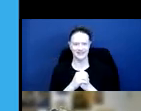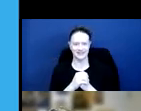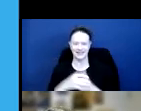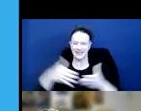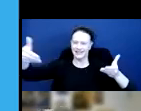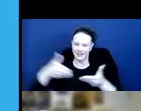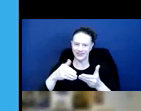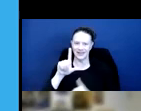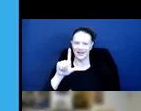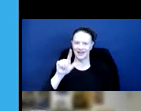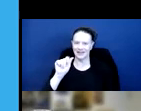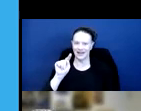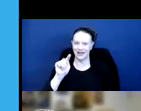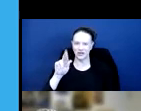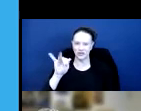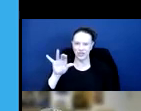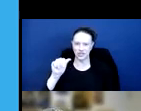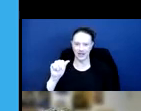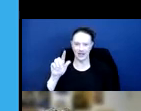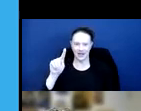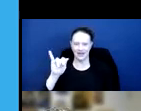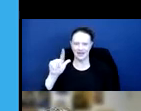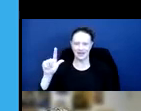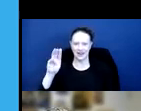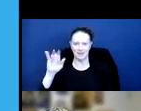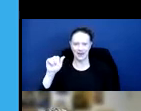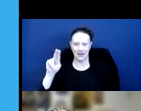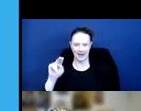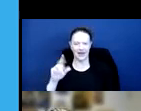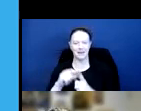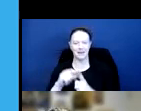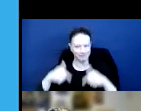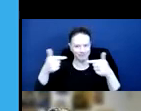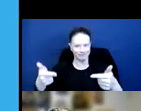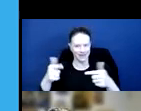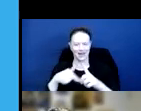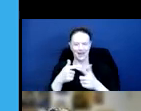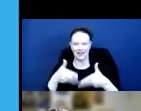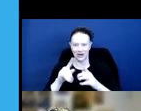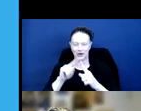So I'm going to pass it to Latricia and let her speak while I set up her PowerPoint.